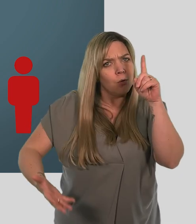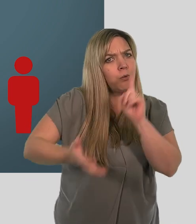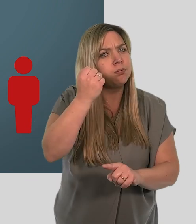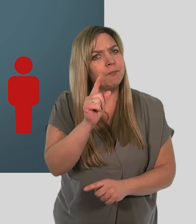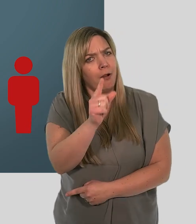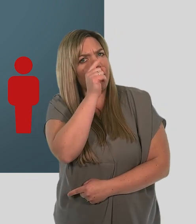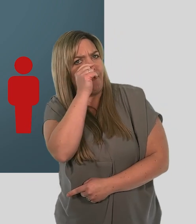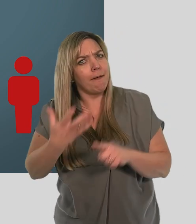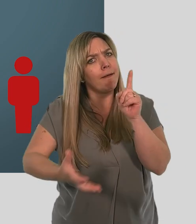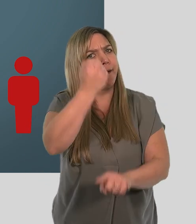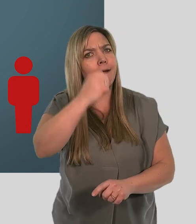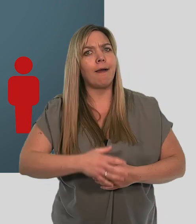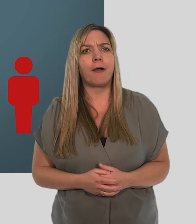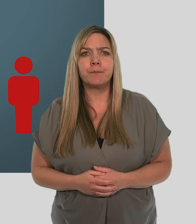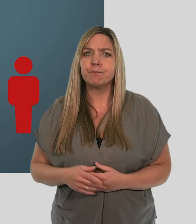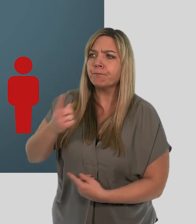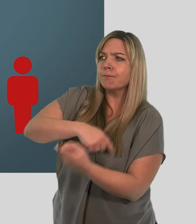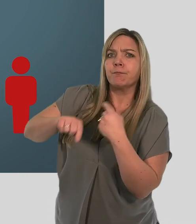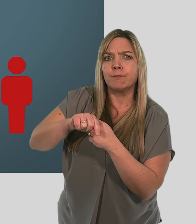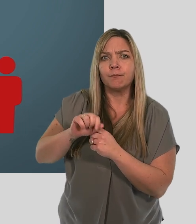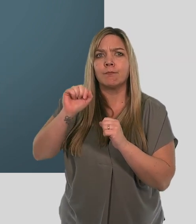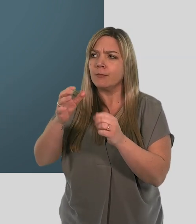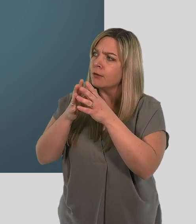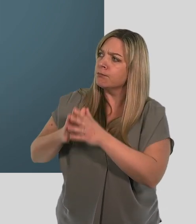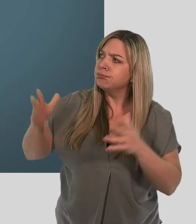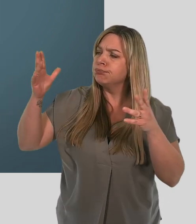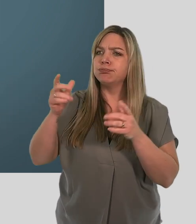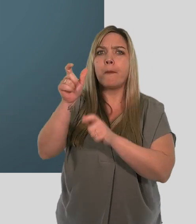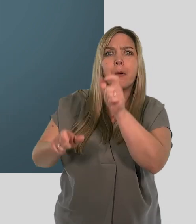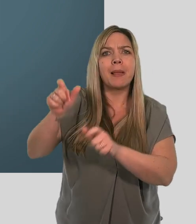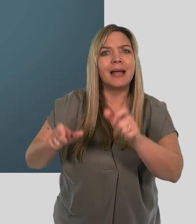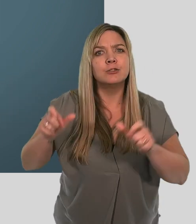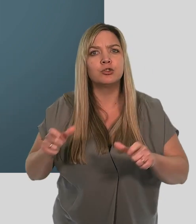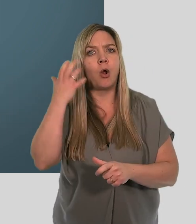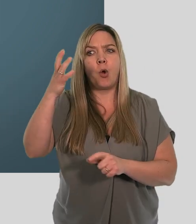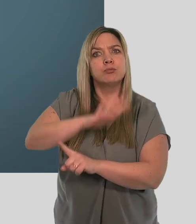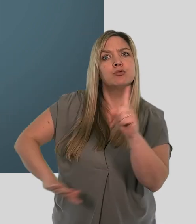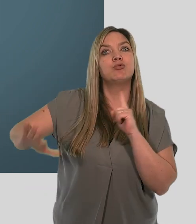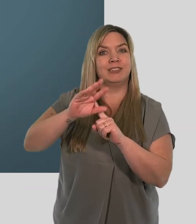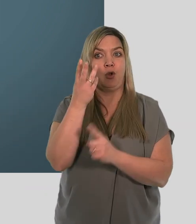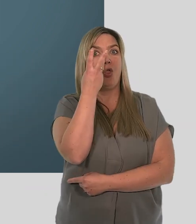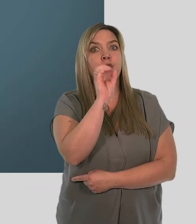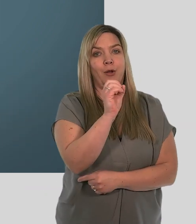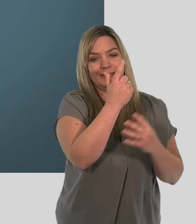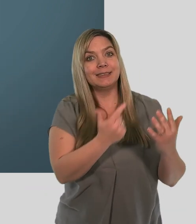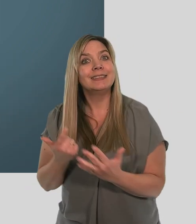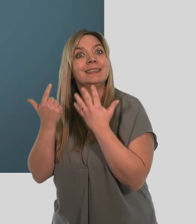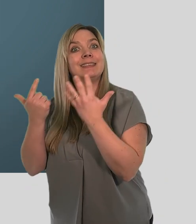Although ambitious, the goal is feasible. Seven of the 30 most populous countries are on track to meet the goal already.